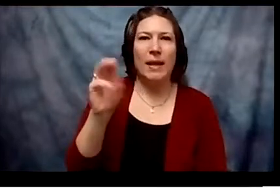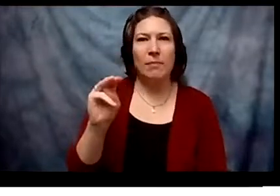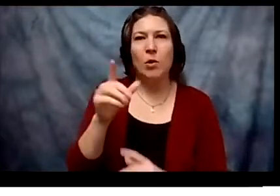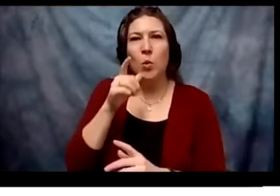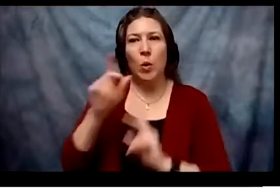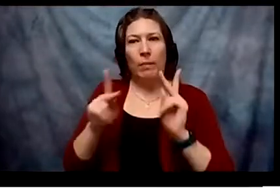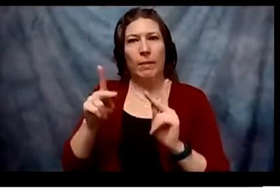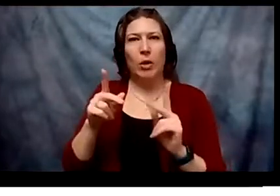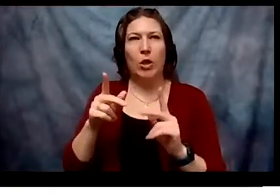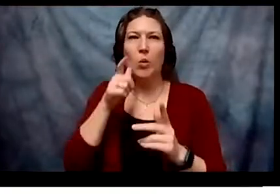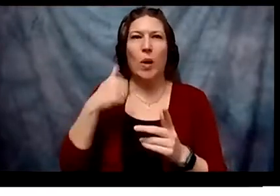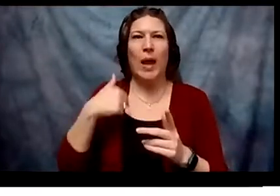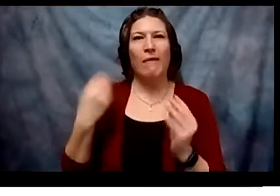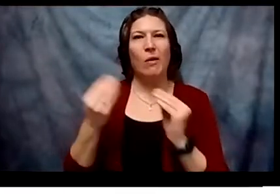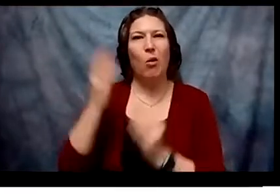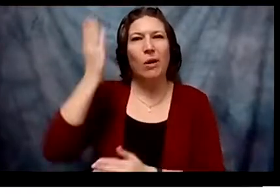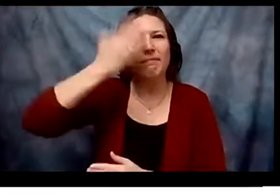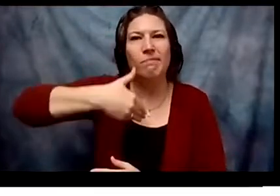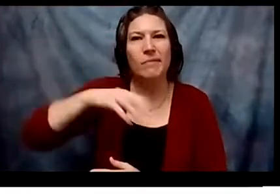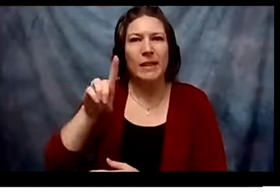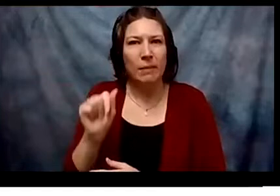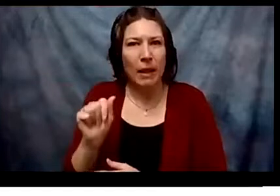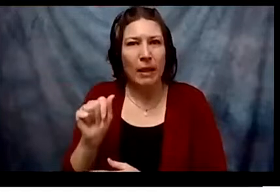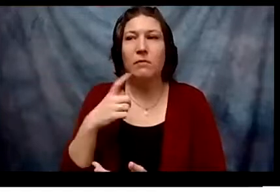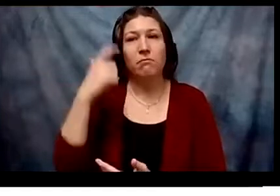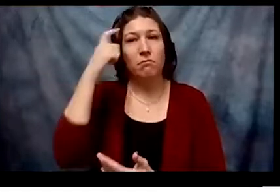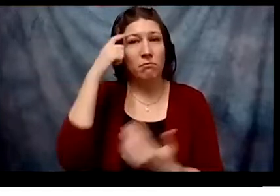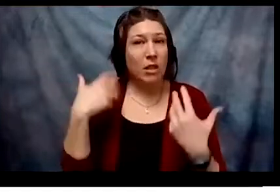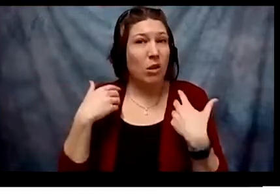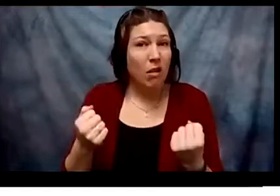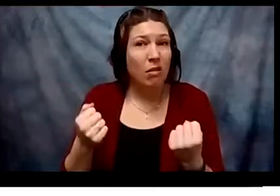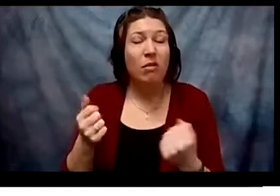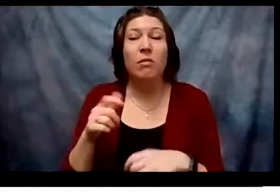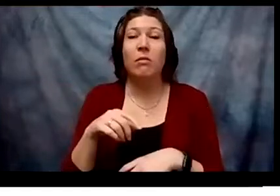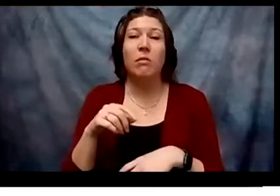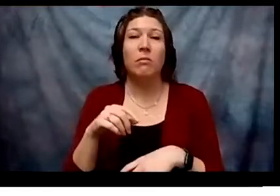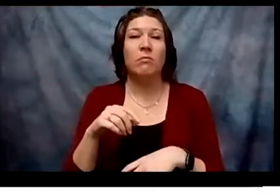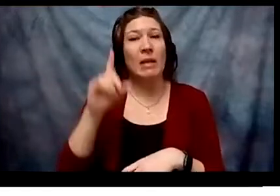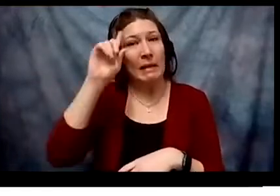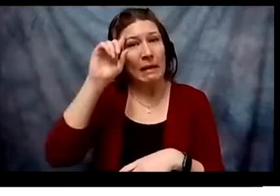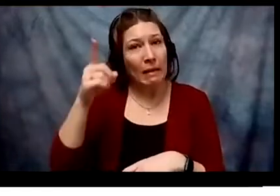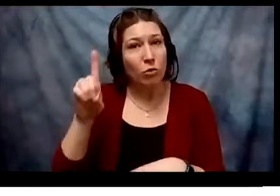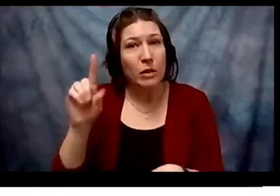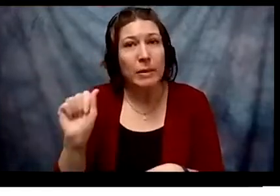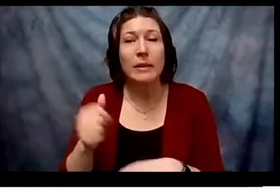visible disabilities, such as mental health disabilities, intellectual disabilities,